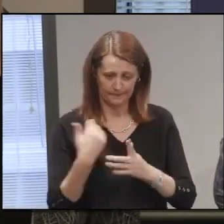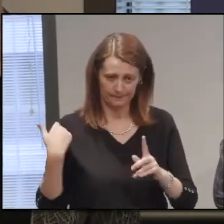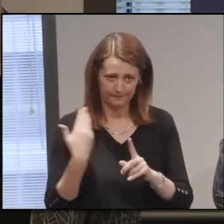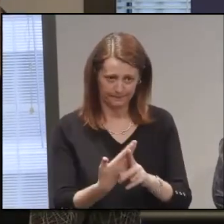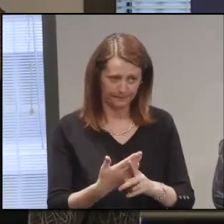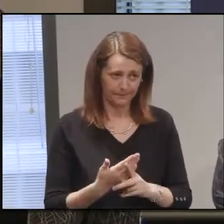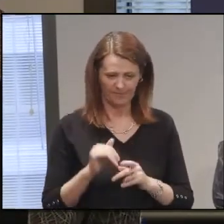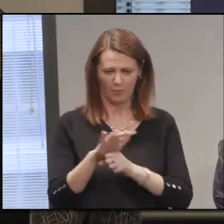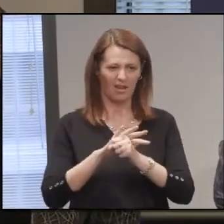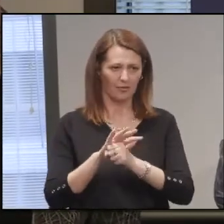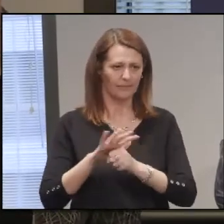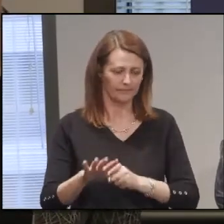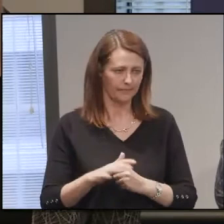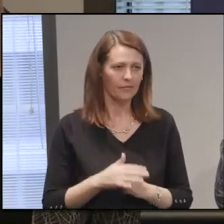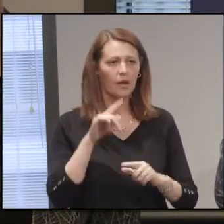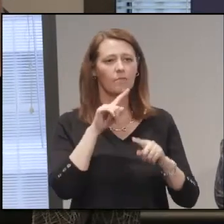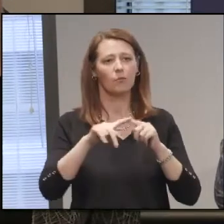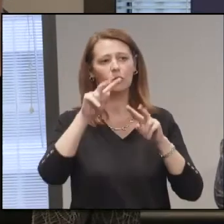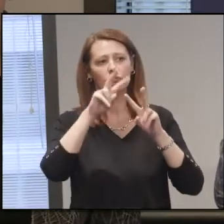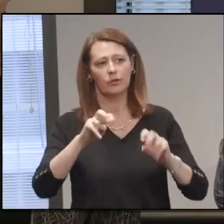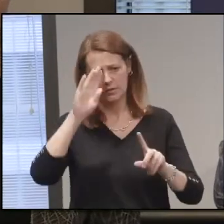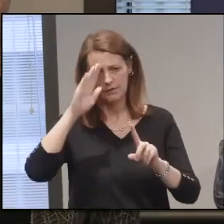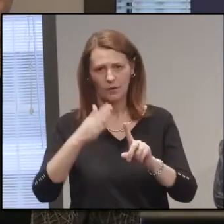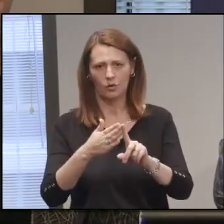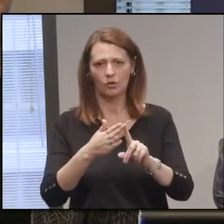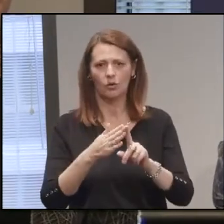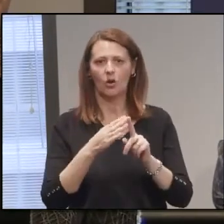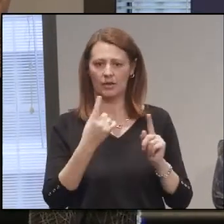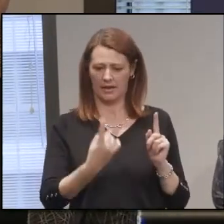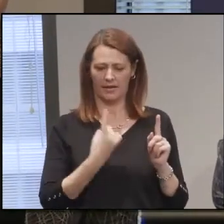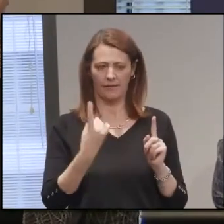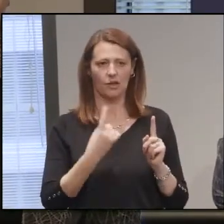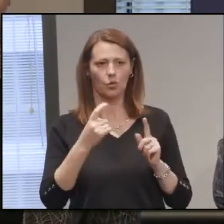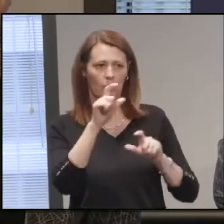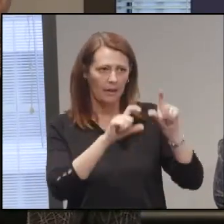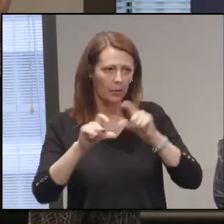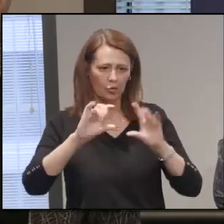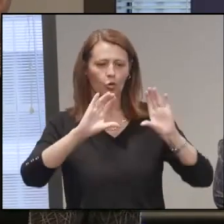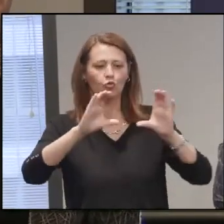in this area, most of the research focuses on individual chemicals or groups of chemicals, and